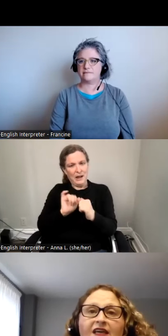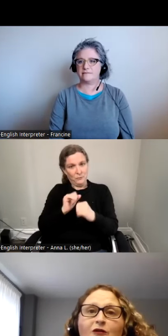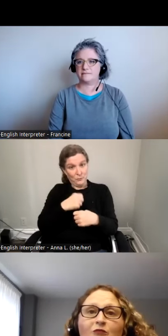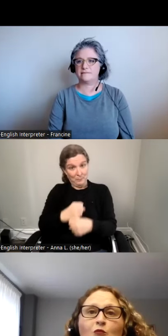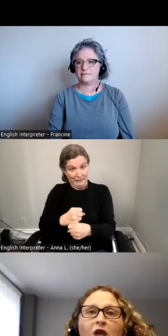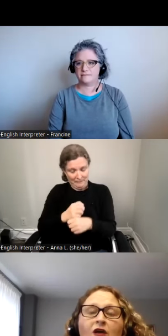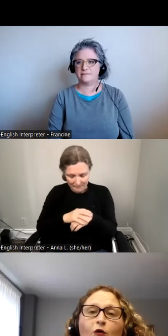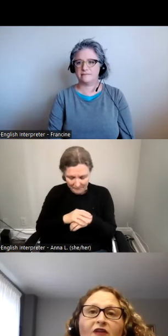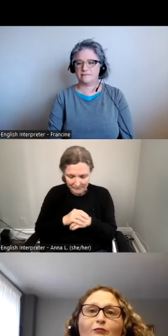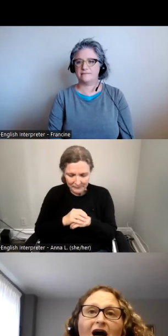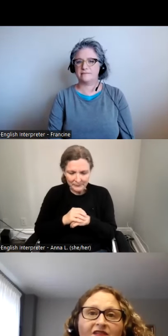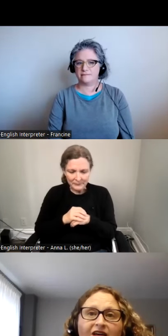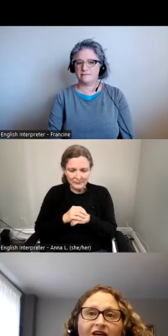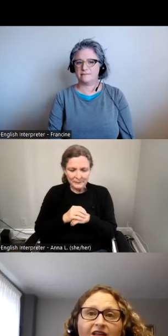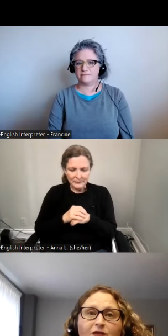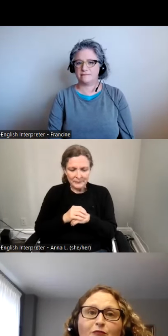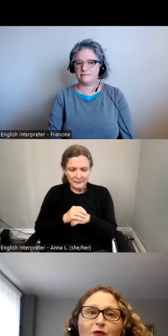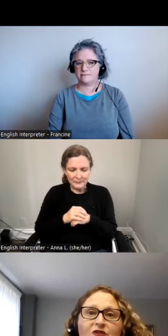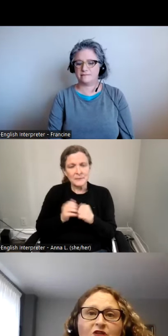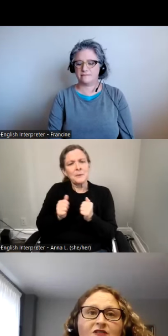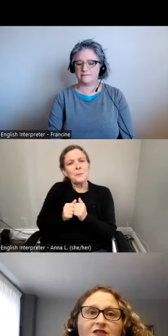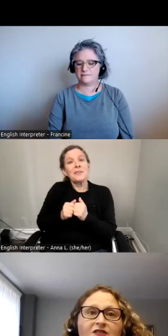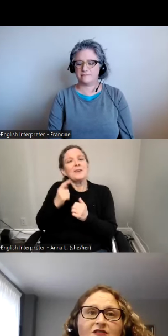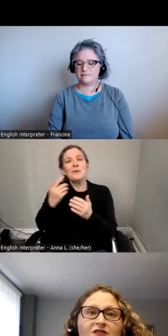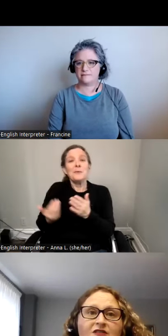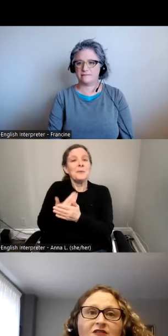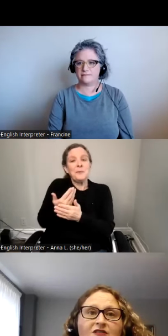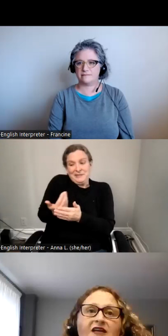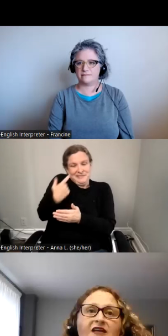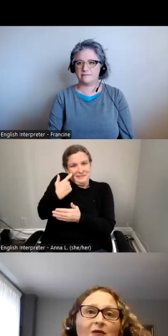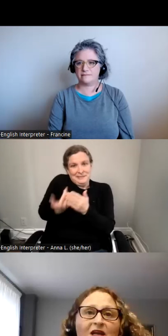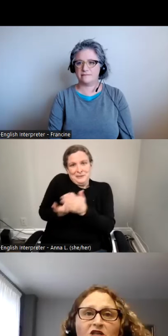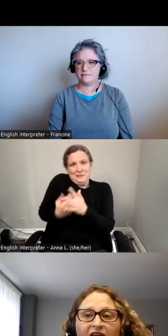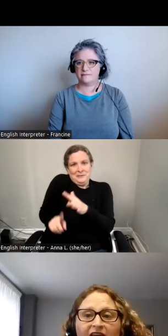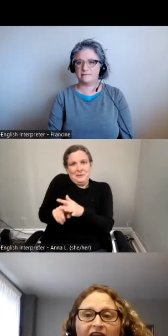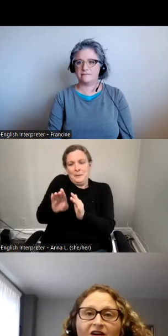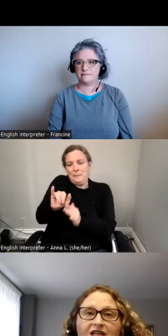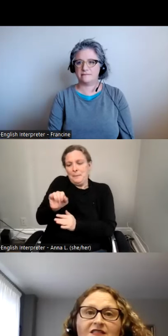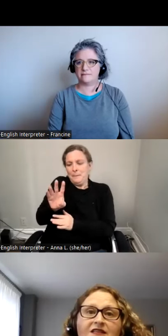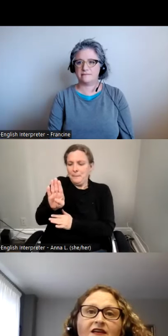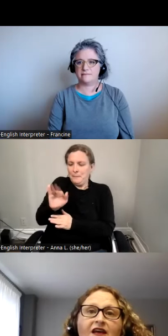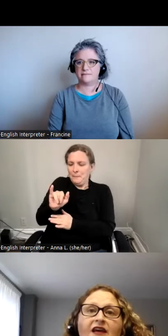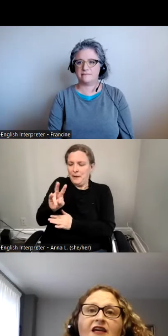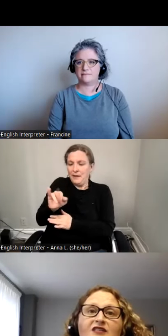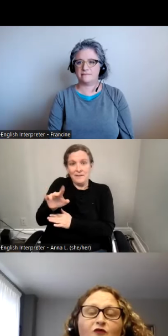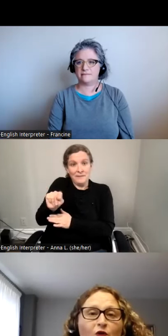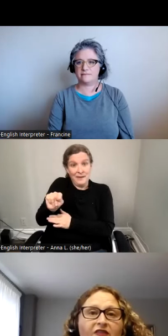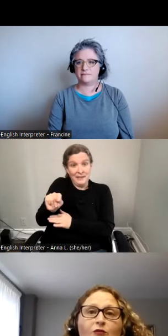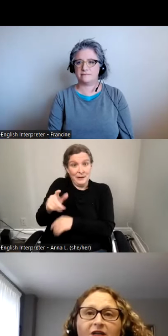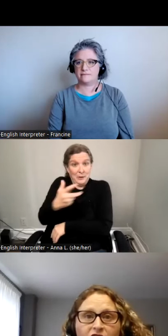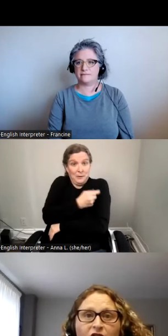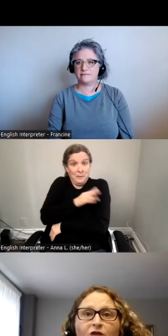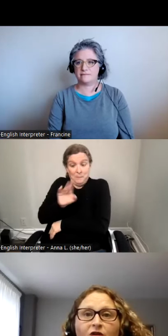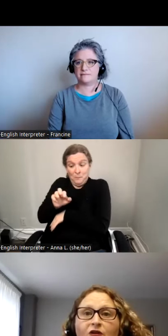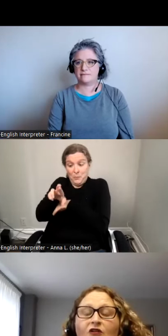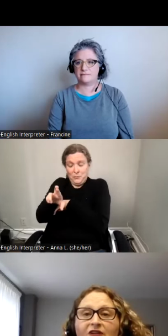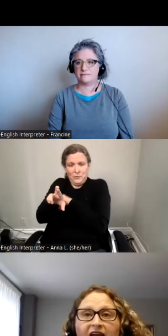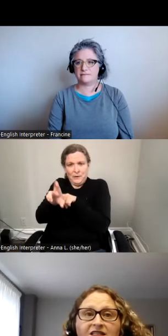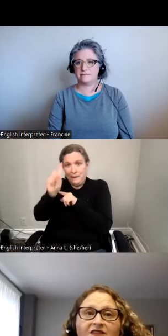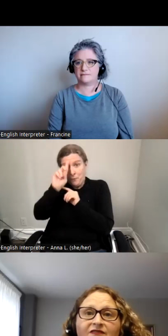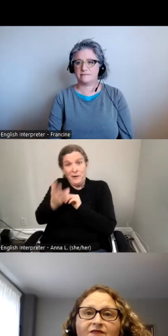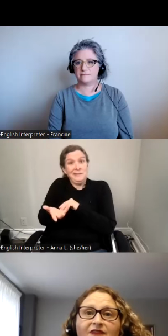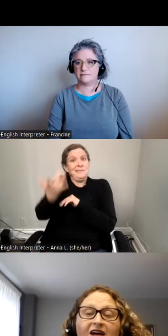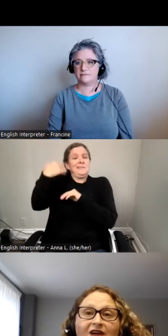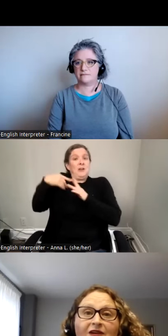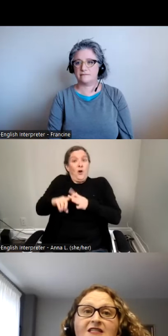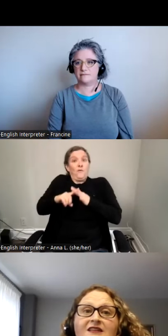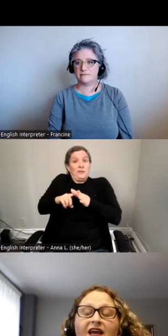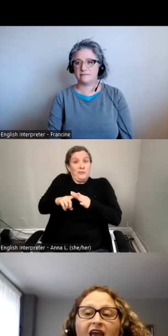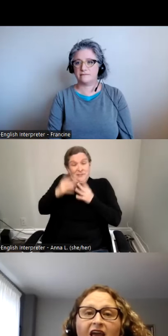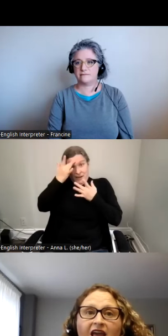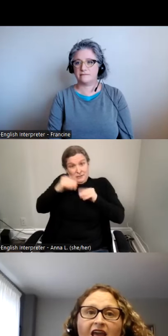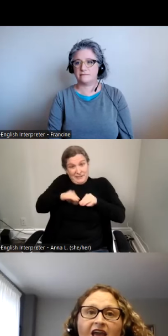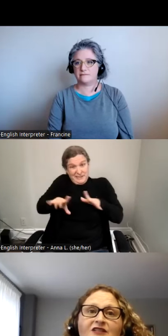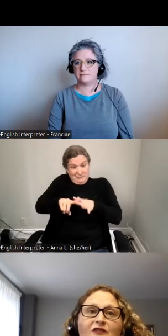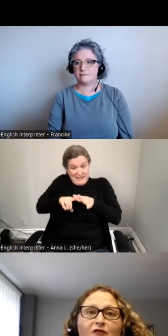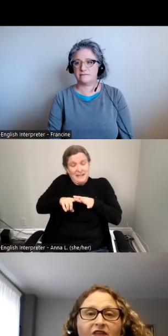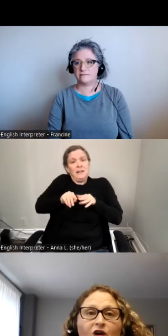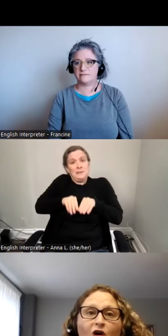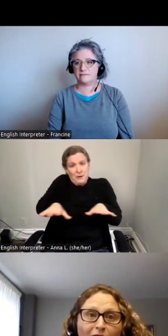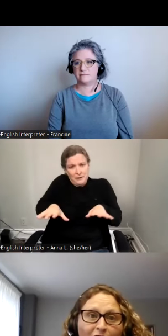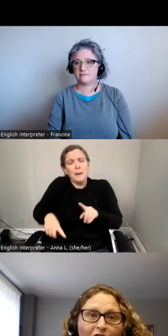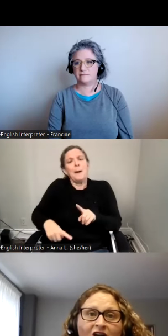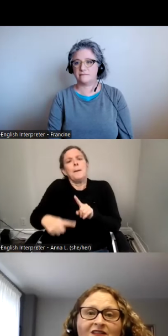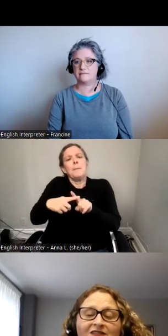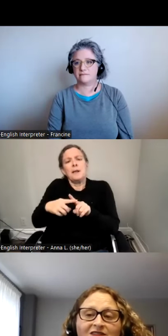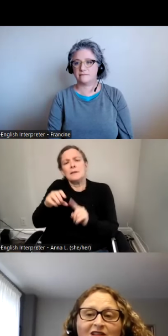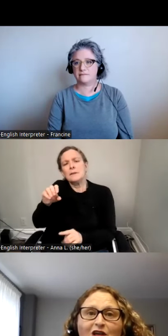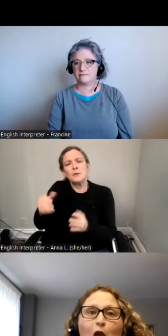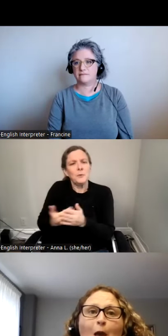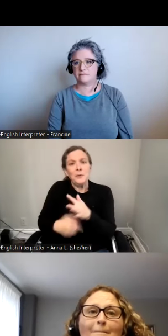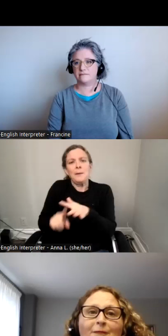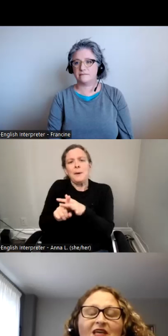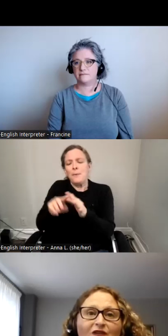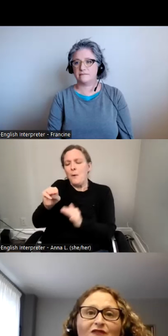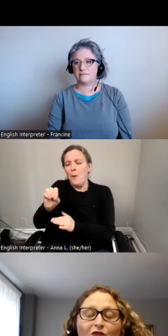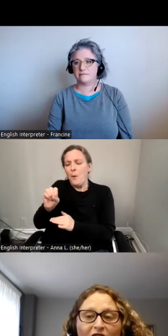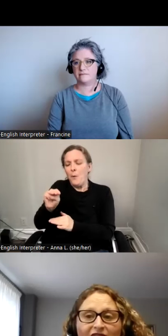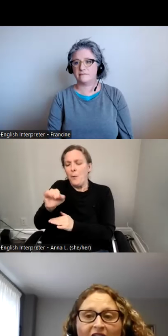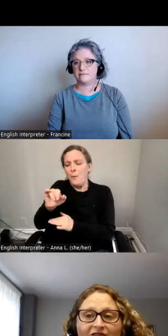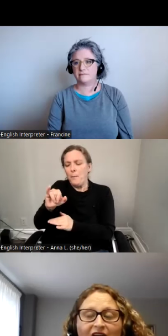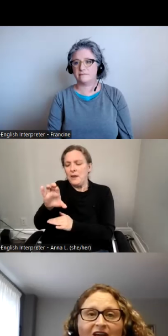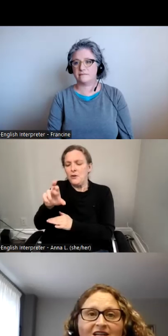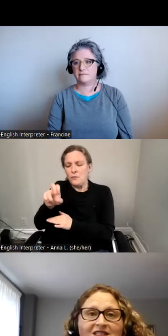The information that they carry is how to make the spike protein of the COVID-19 Virus